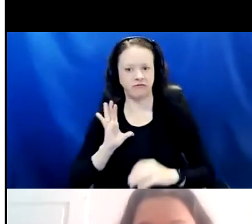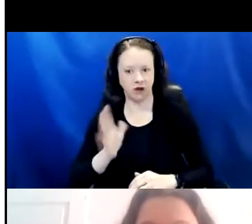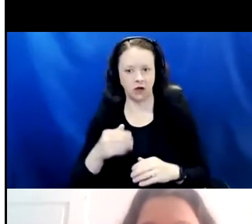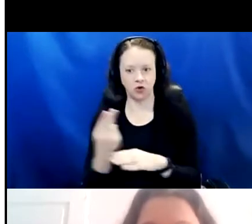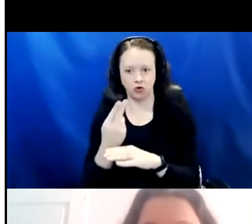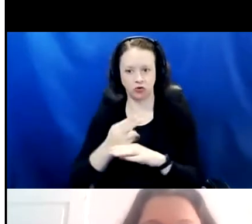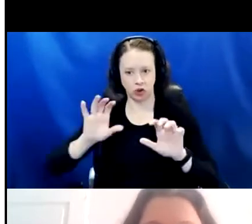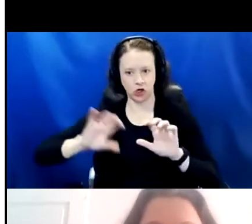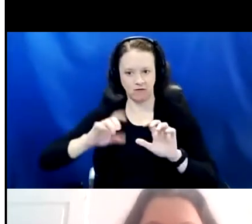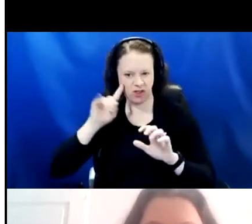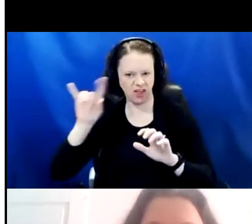and we will be monitoring that.